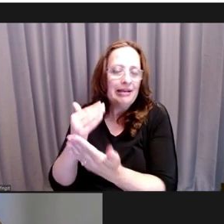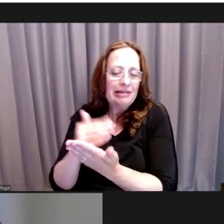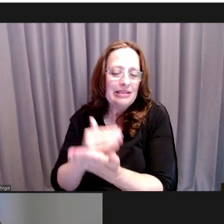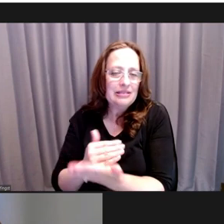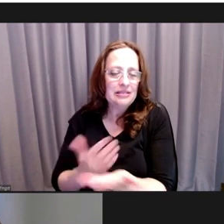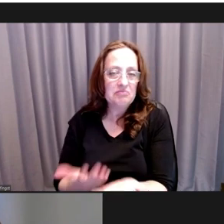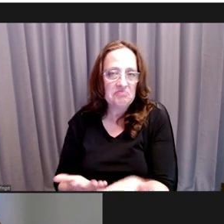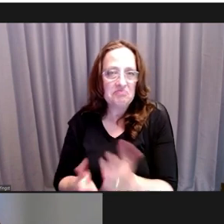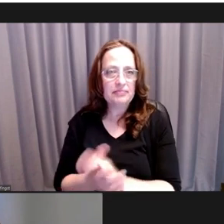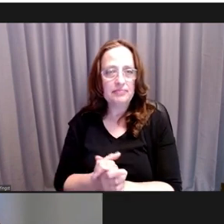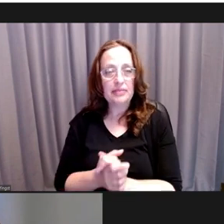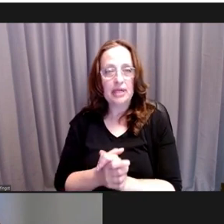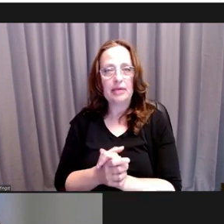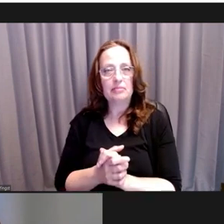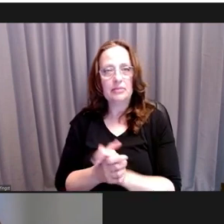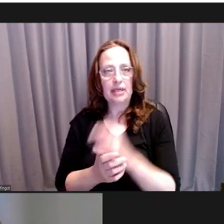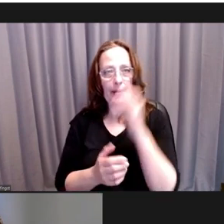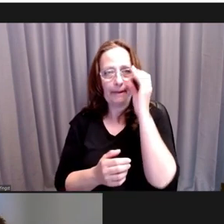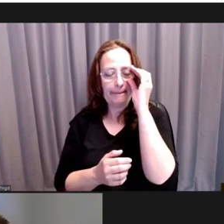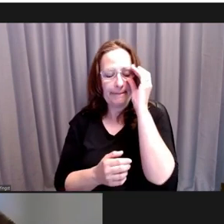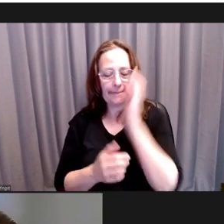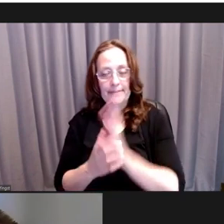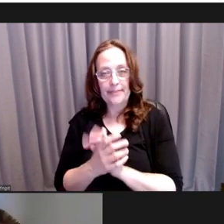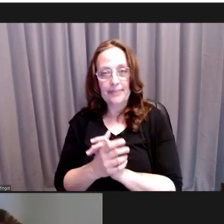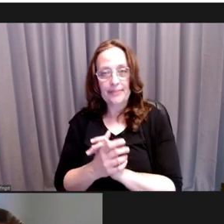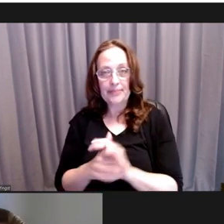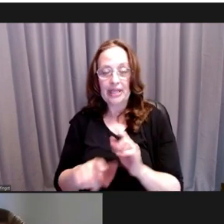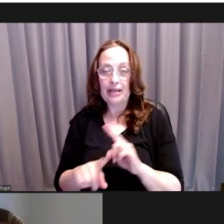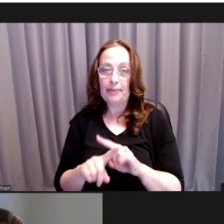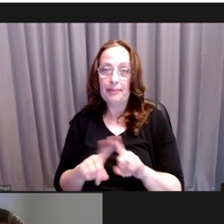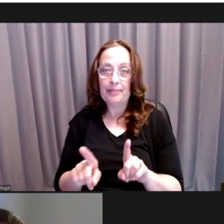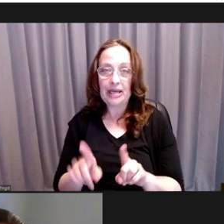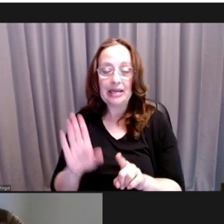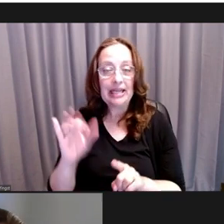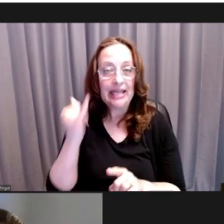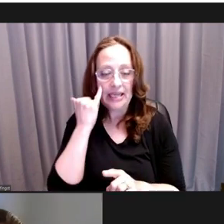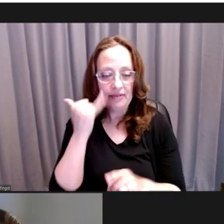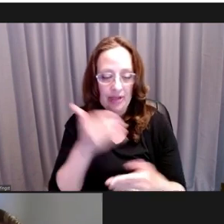it's unlikely that genetics is going to change anything that you do in the immediate term.